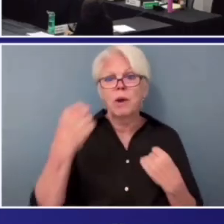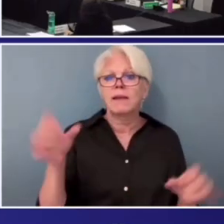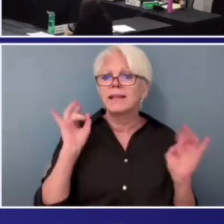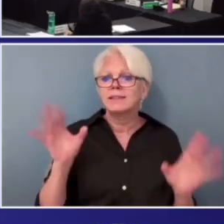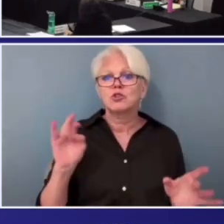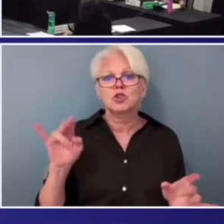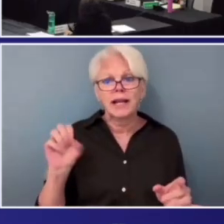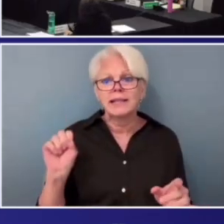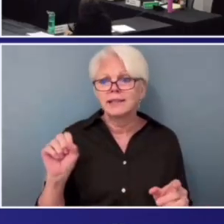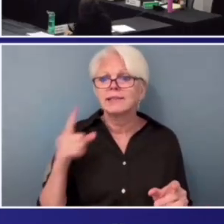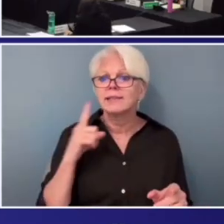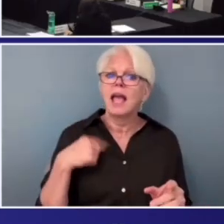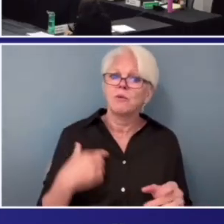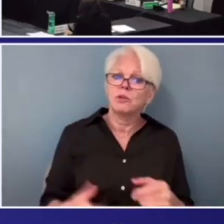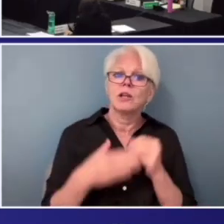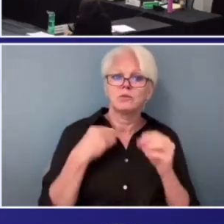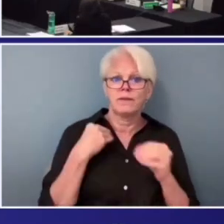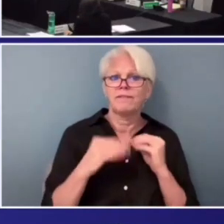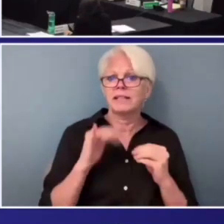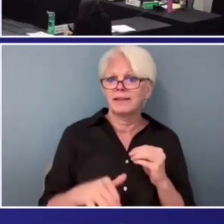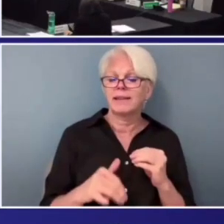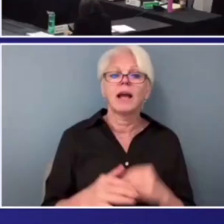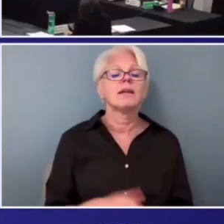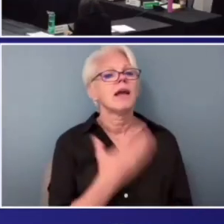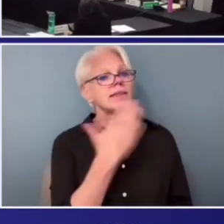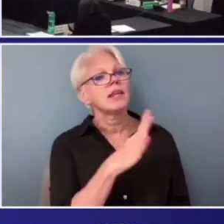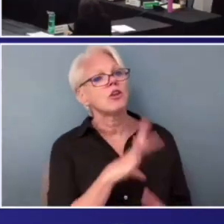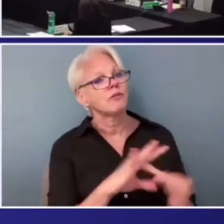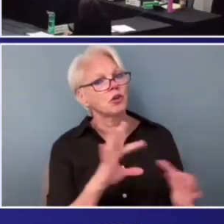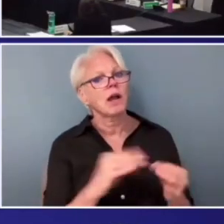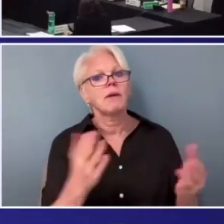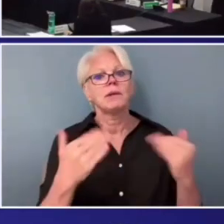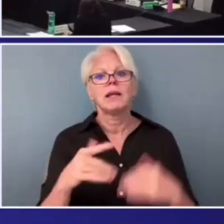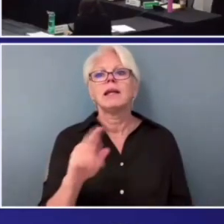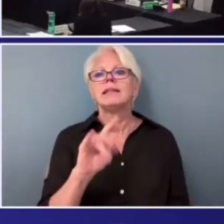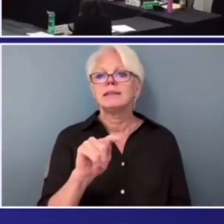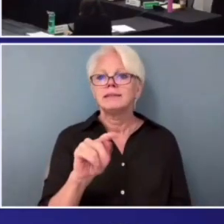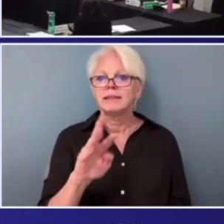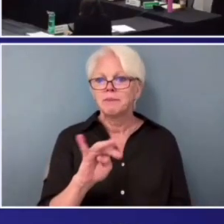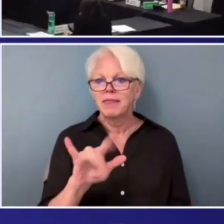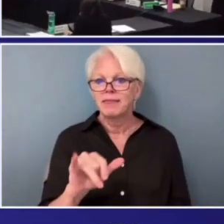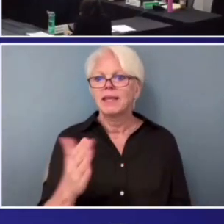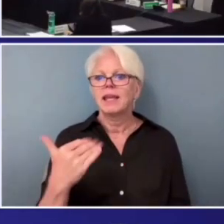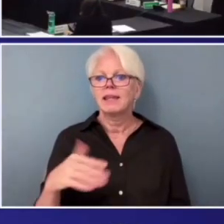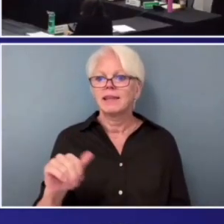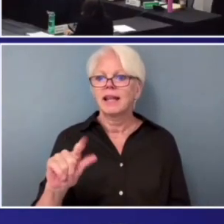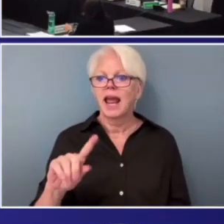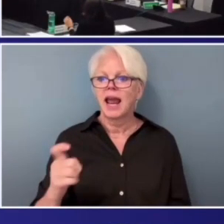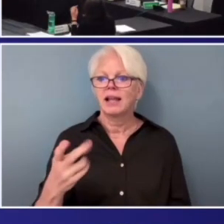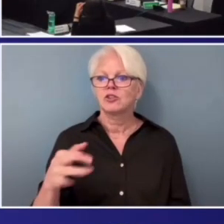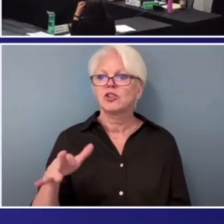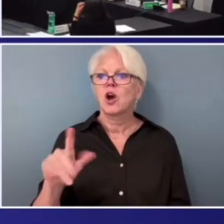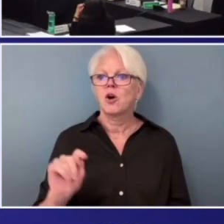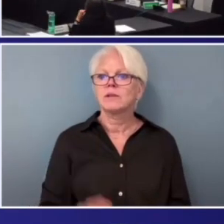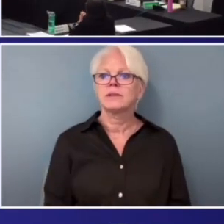Thank you for your comment. Next we have Timothy, followed by Alex Holt. Thank you. I have two comments.